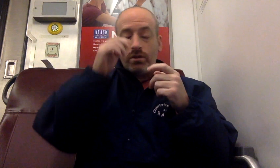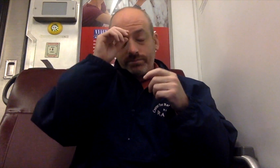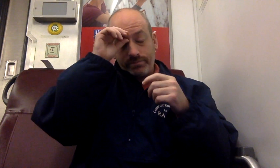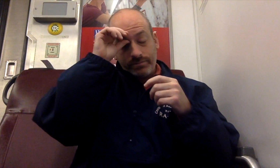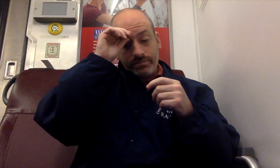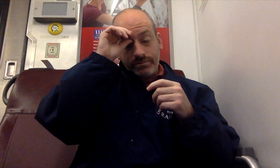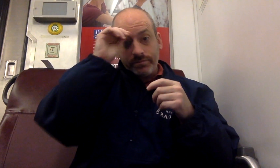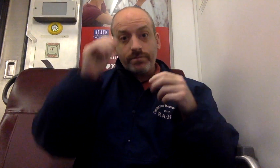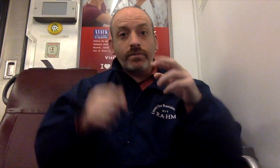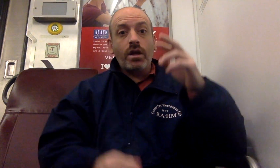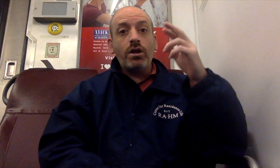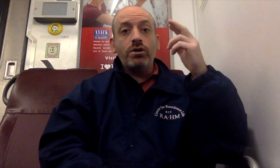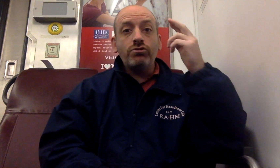Now, I'd like to talk about